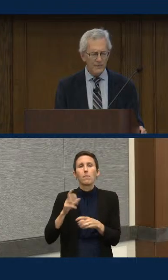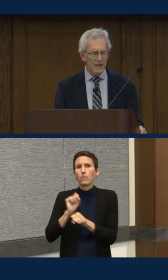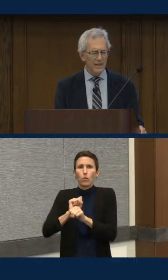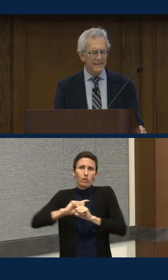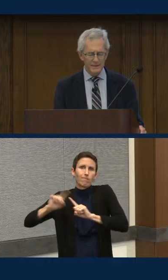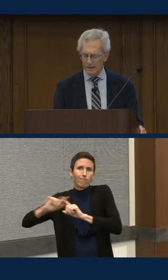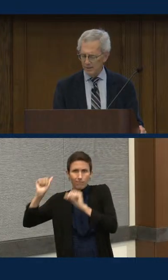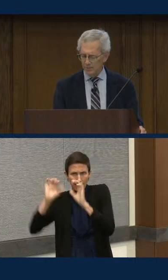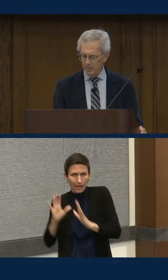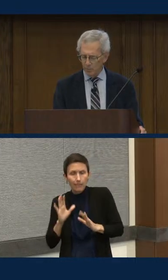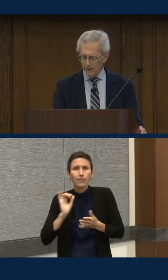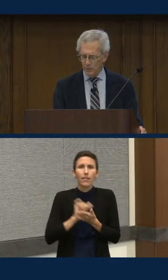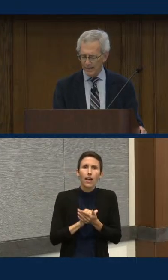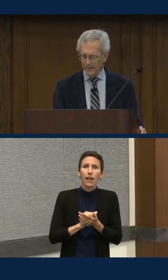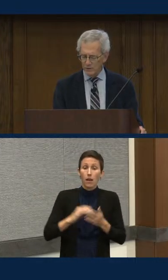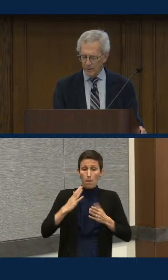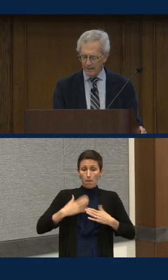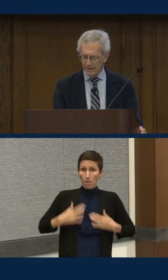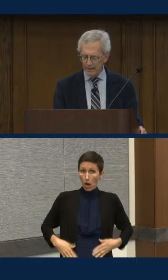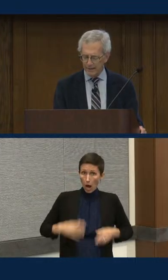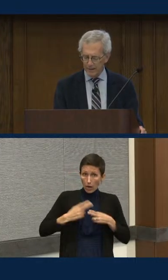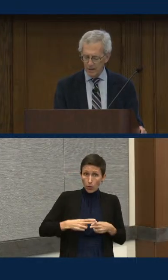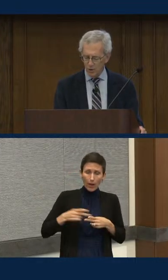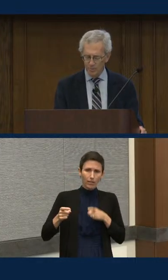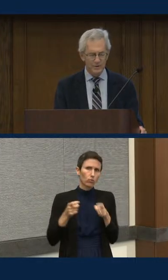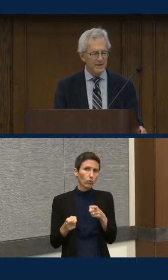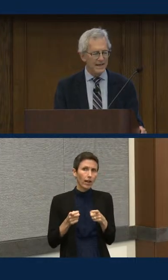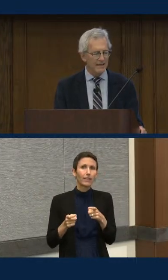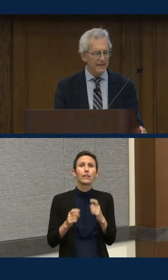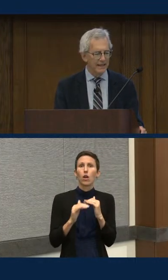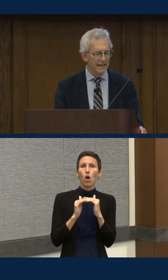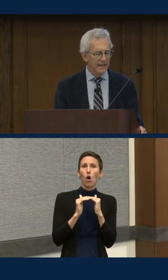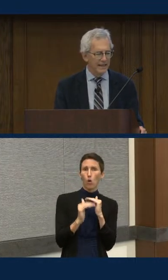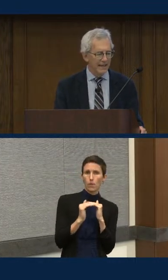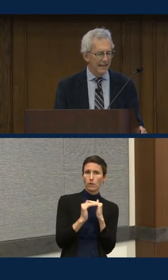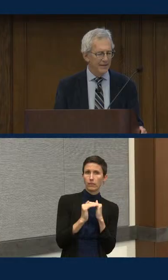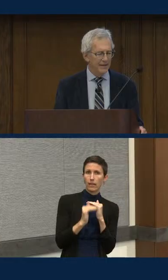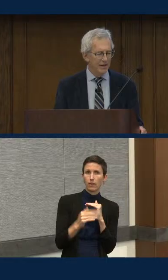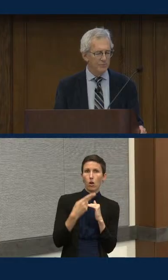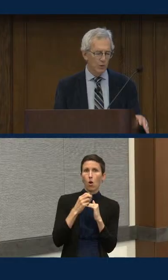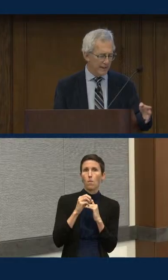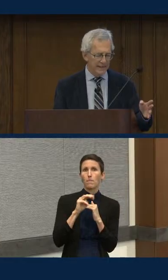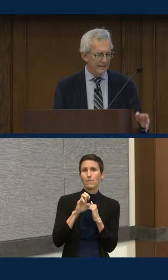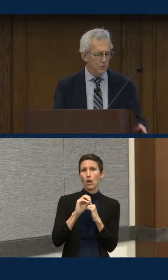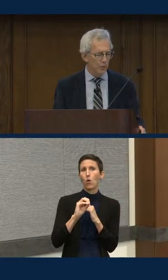others that body weight is regulated homeostatically. And